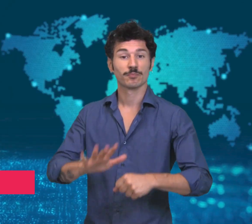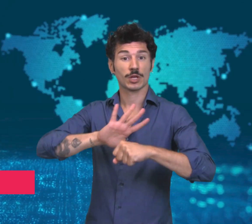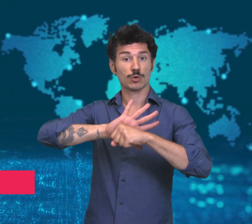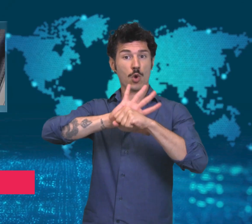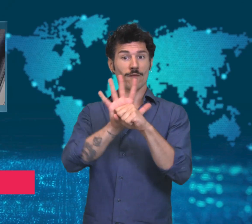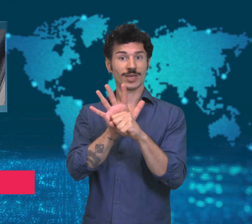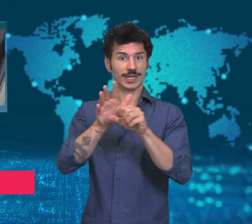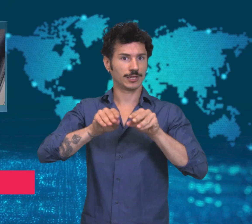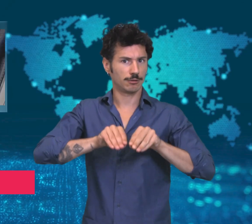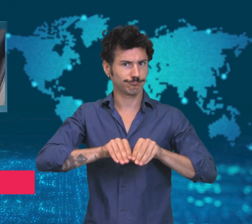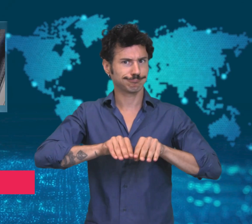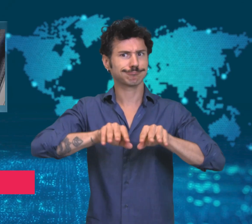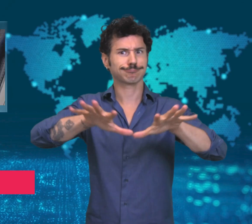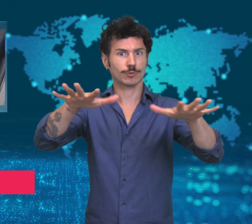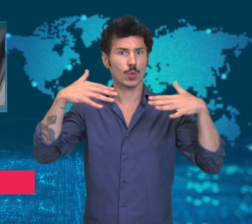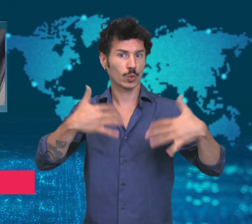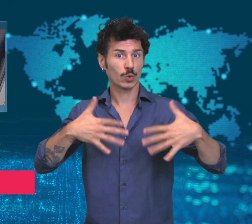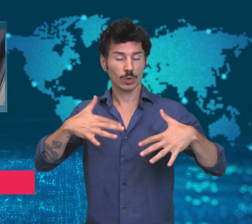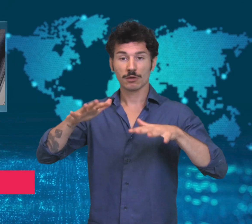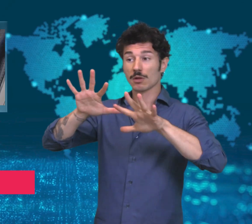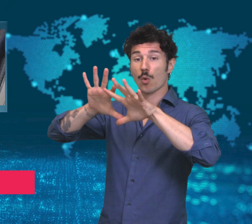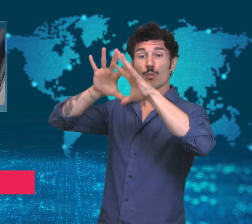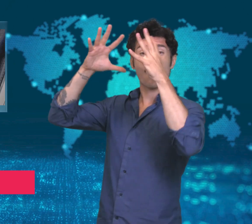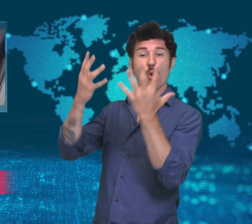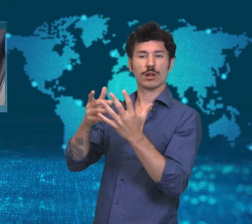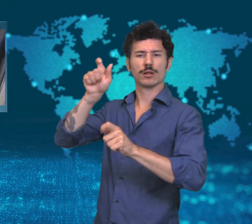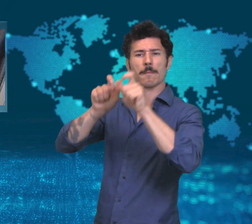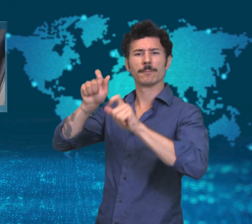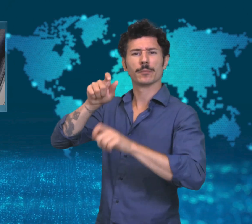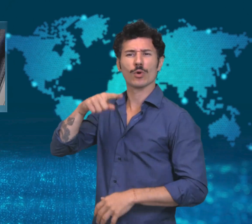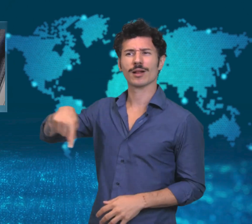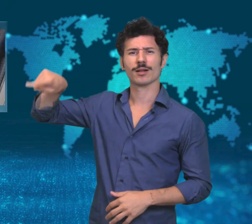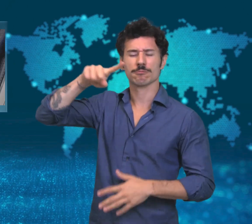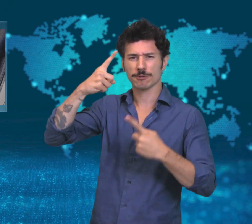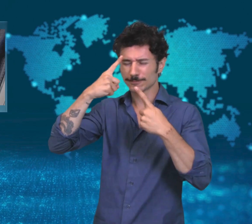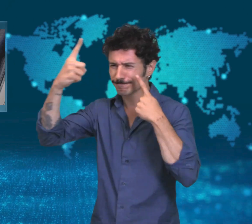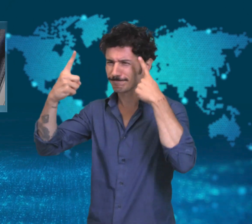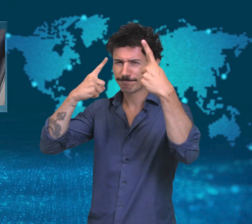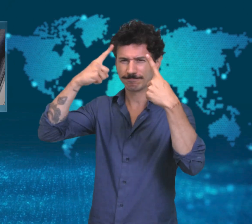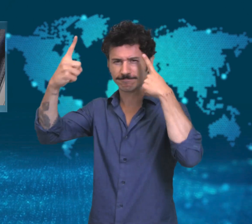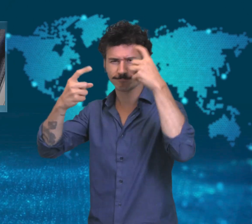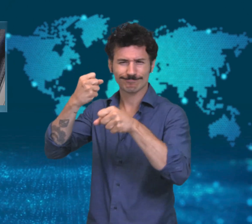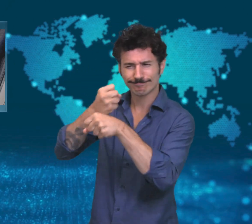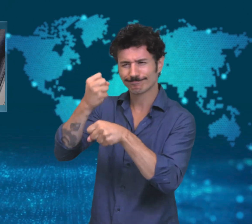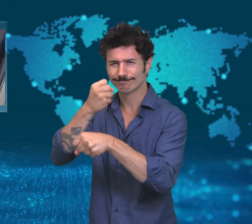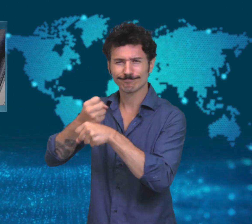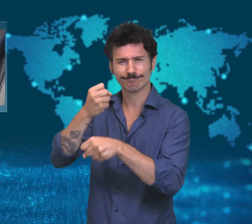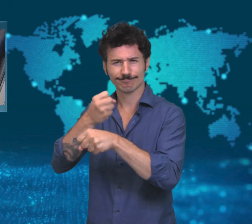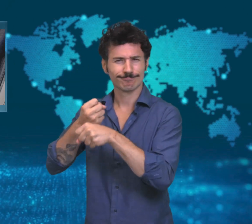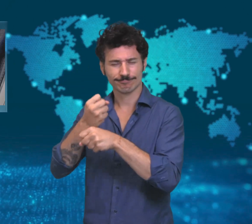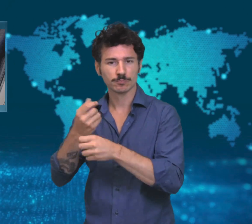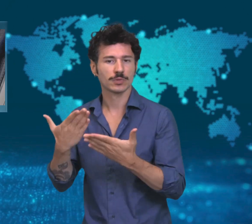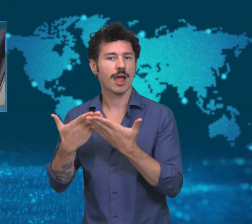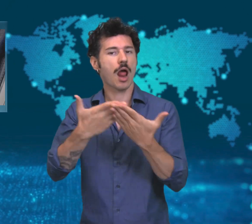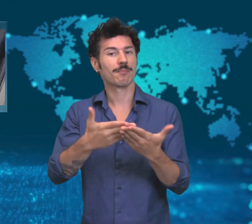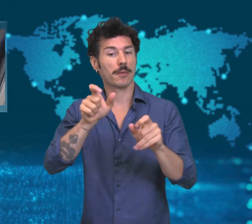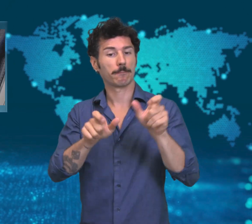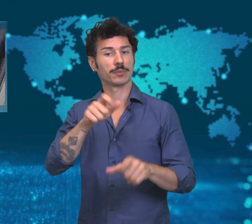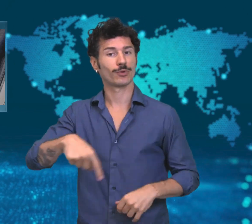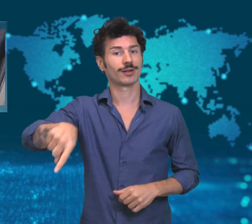[Alessio]: The COVID-19 pandemic has forced people around the world to